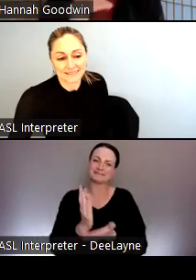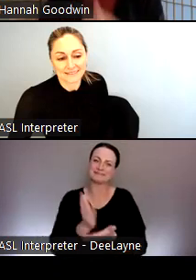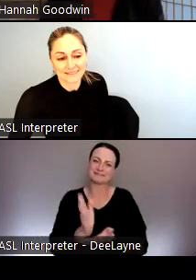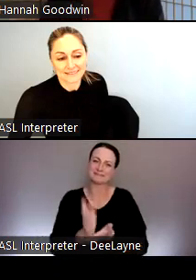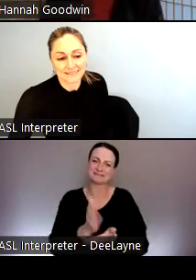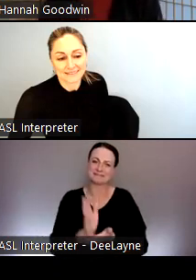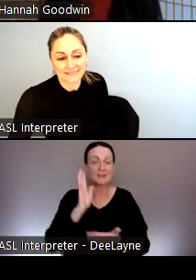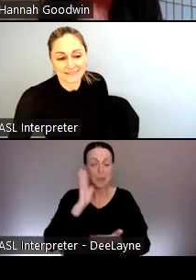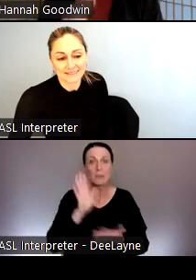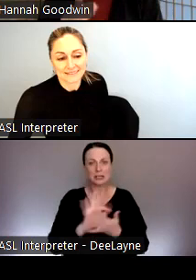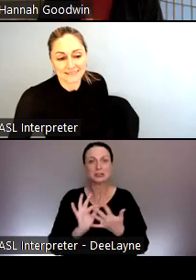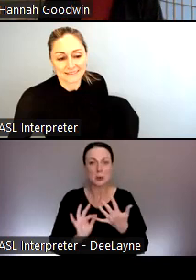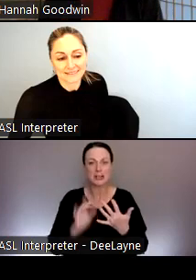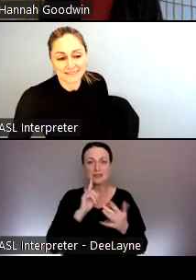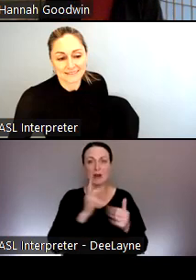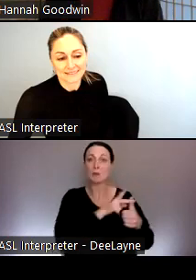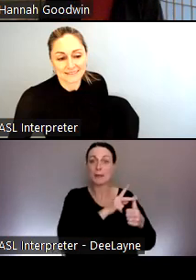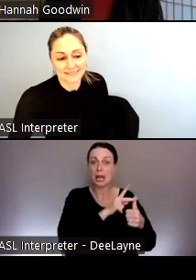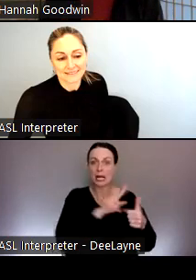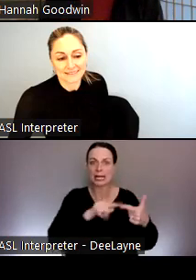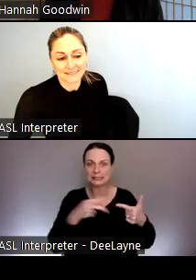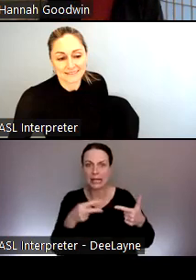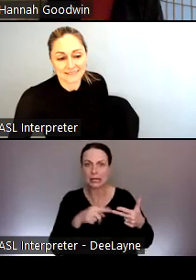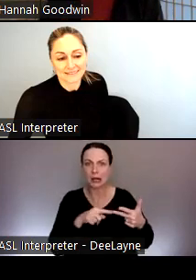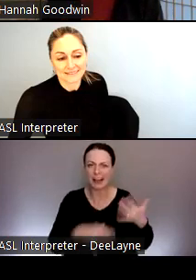They'll be a choice for a primary and secondary ones.